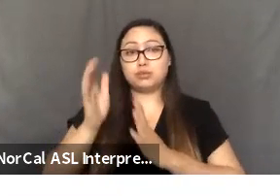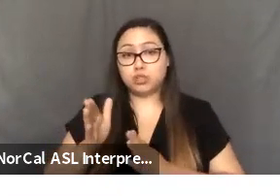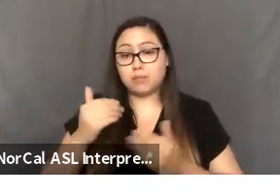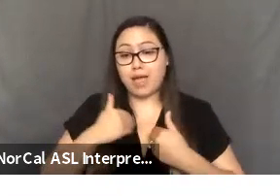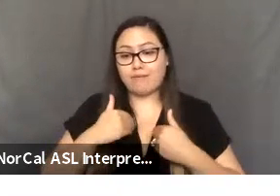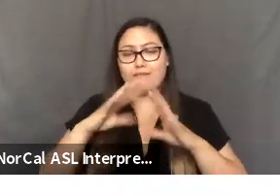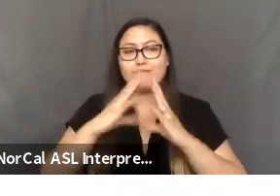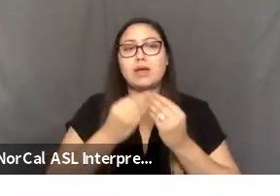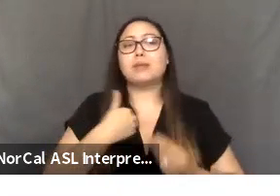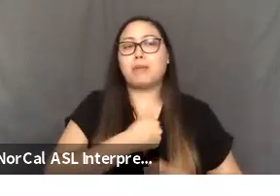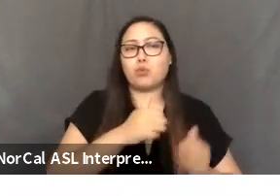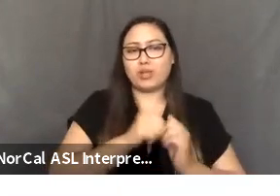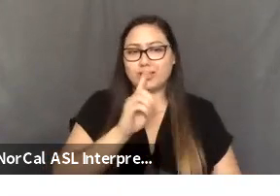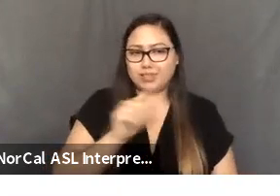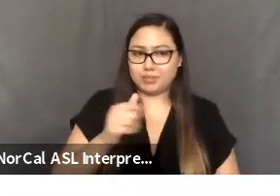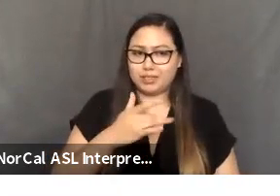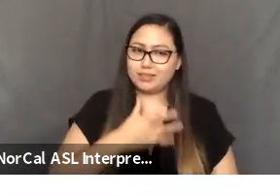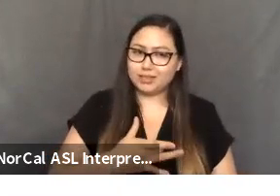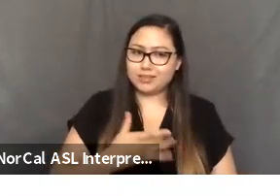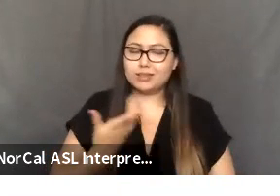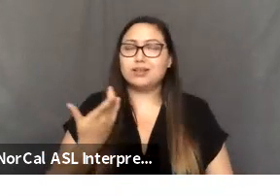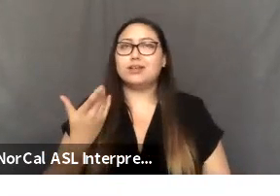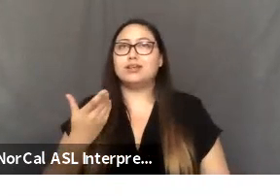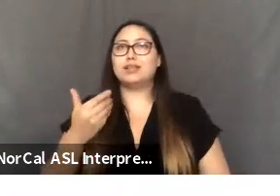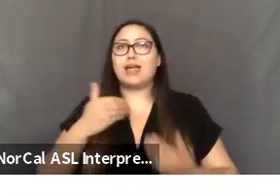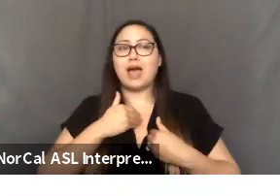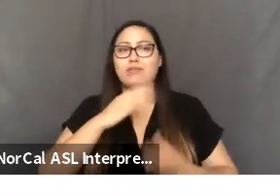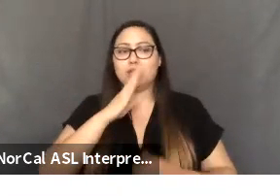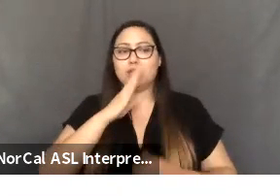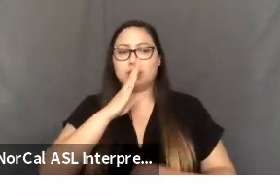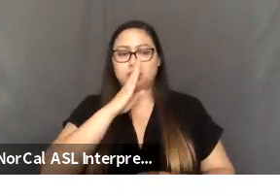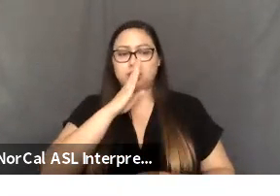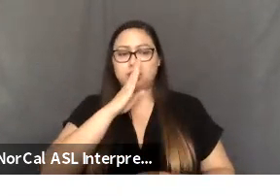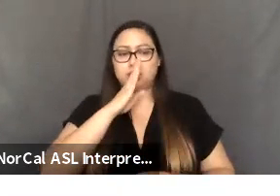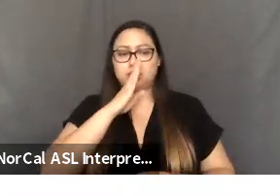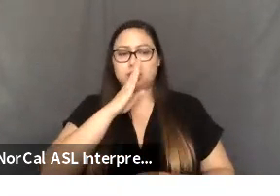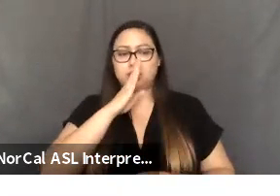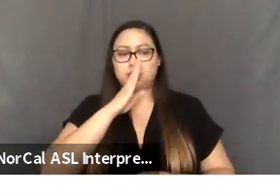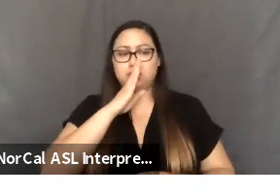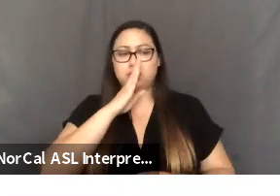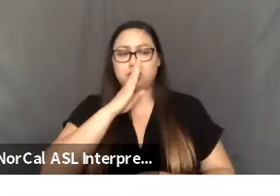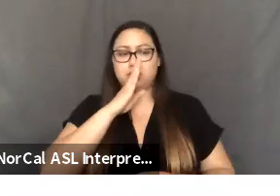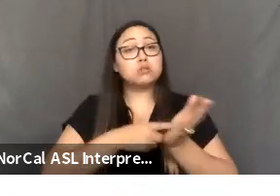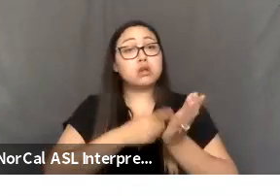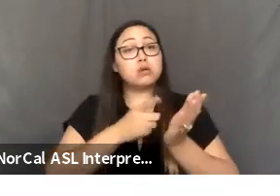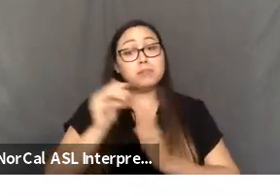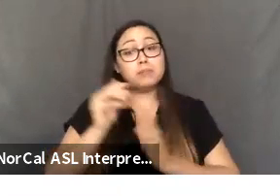member with a disability. So they had a direct connection or sometimes the leader themselves had